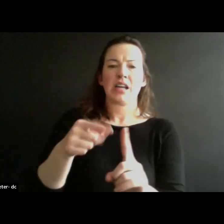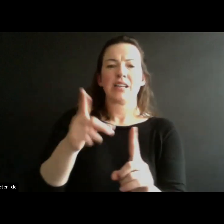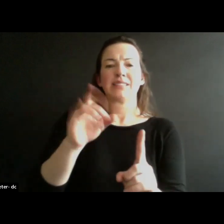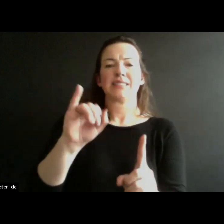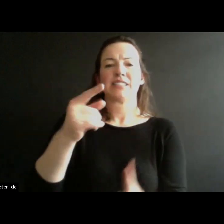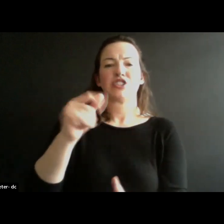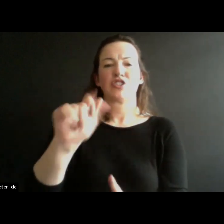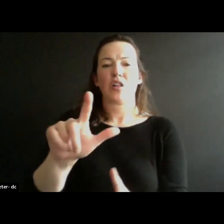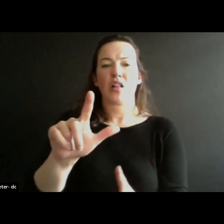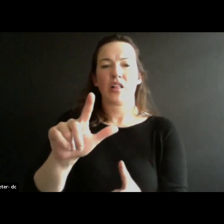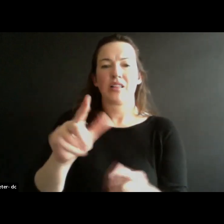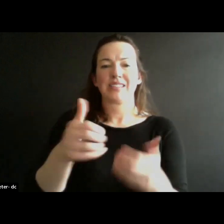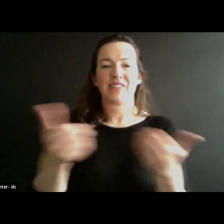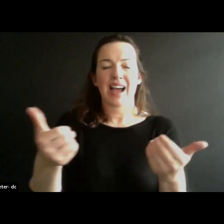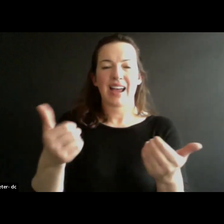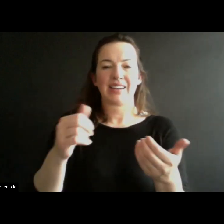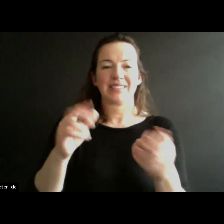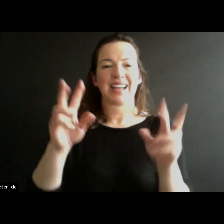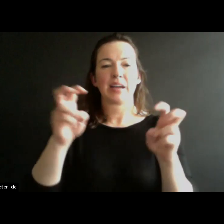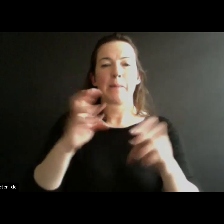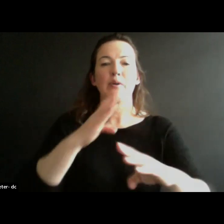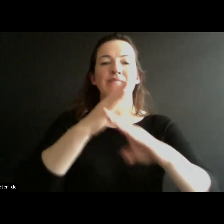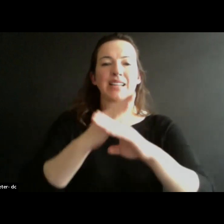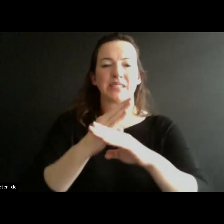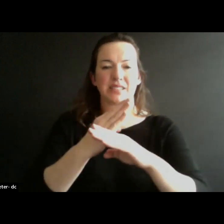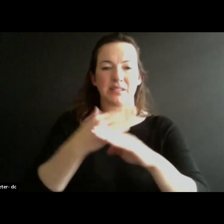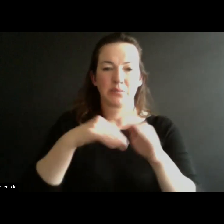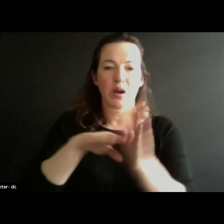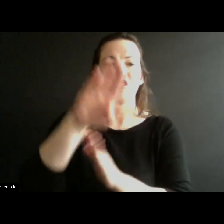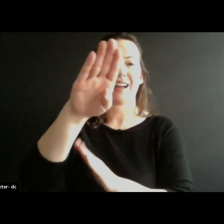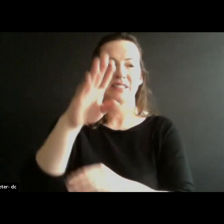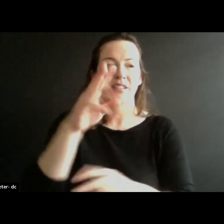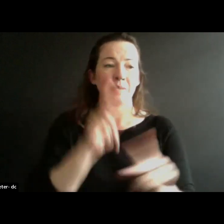kind of preventing progress. Whether that was folks couldn't access public benefit programs